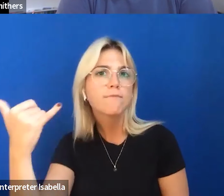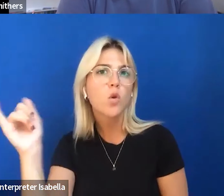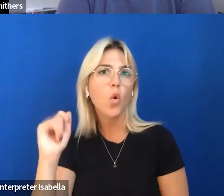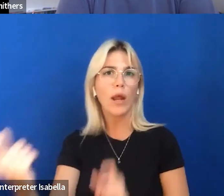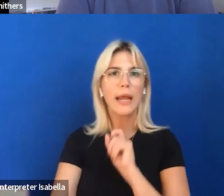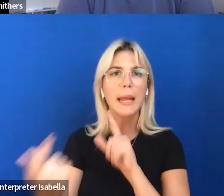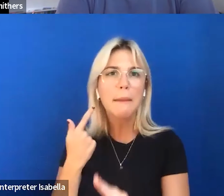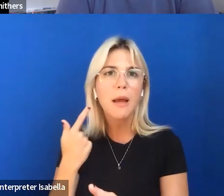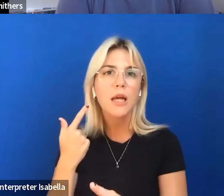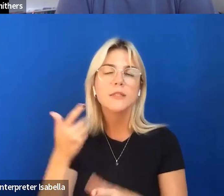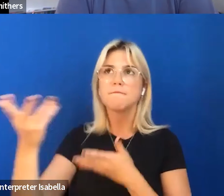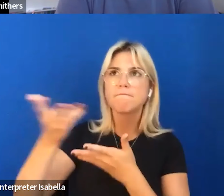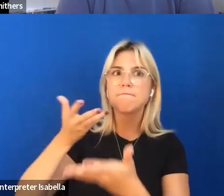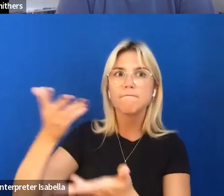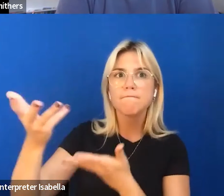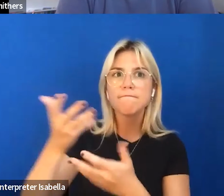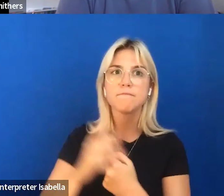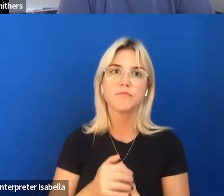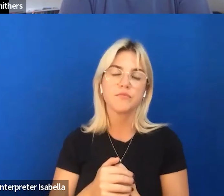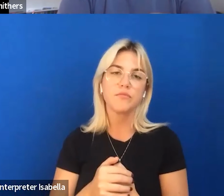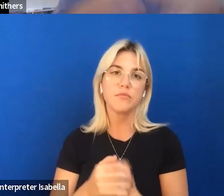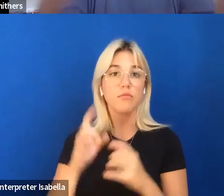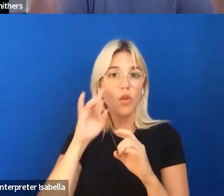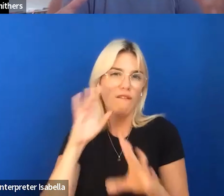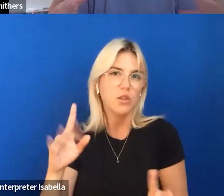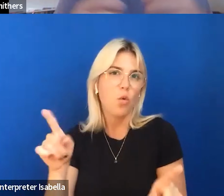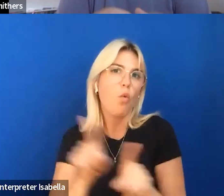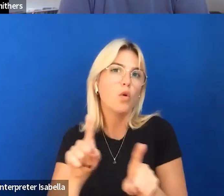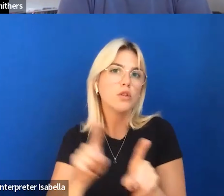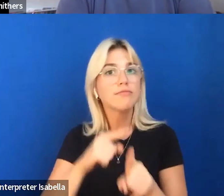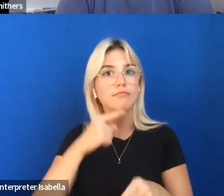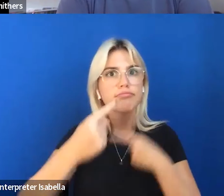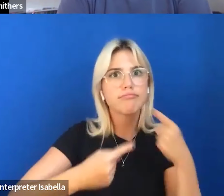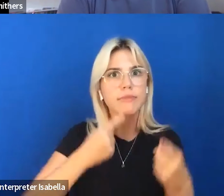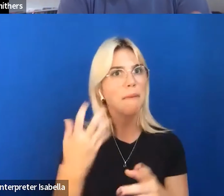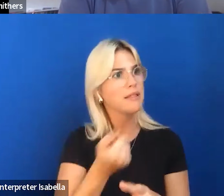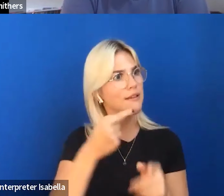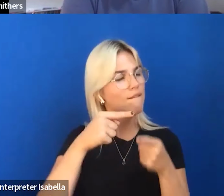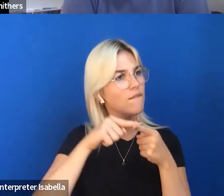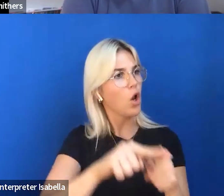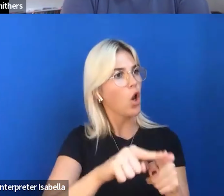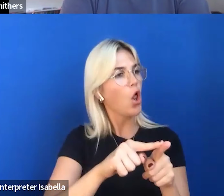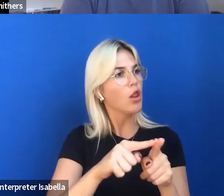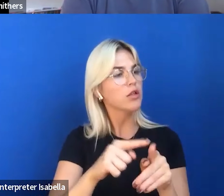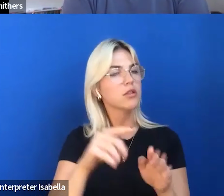as well as obviously telling them to follow the Protocols but to put that all in the application,